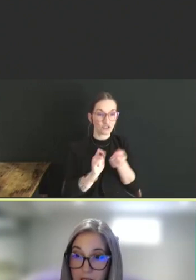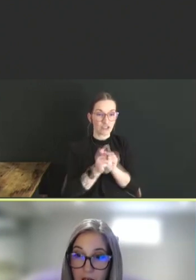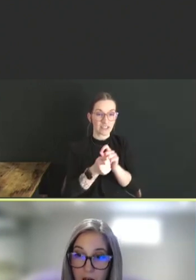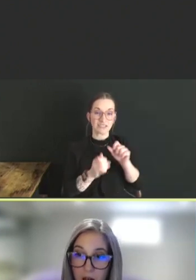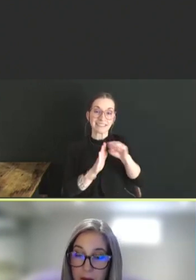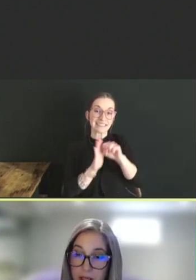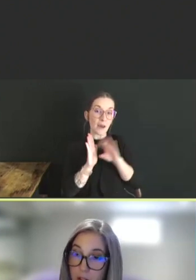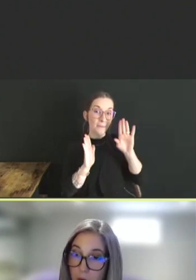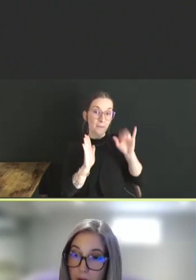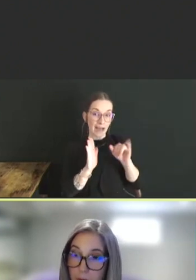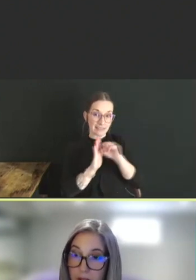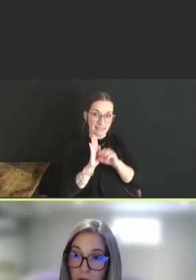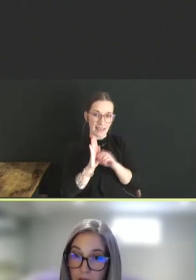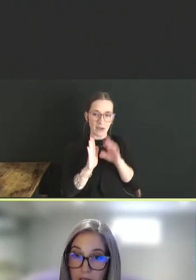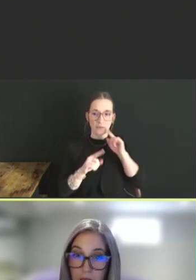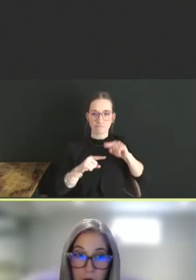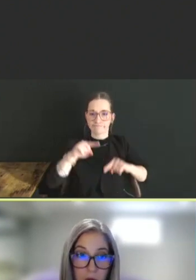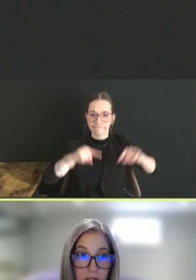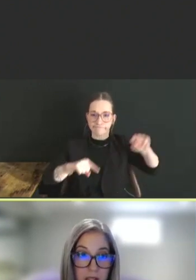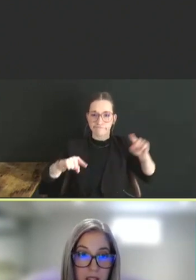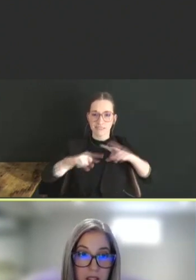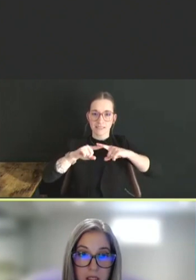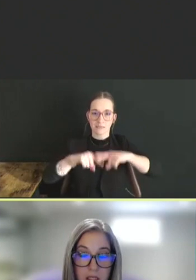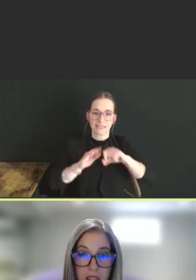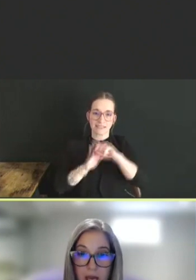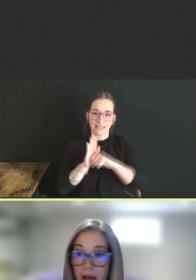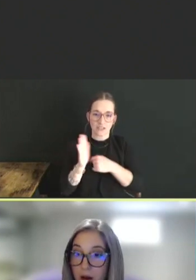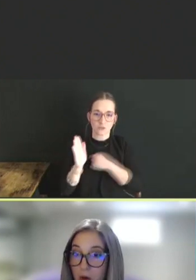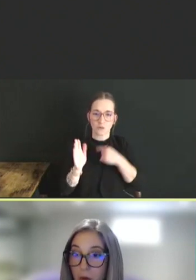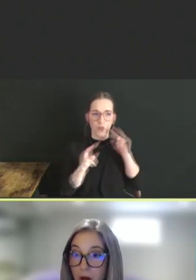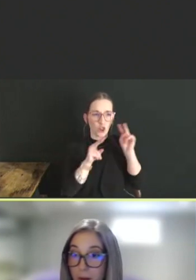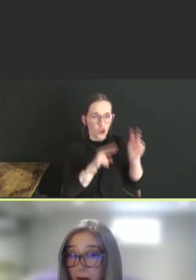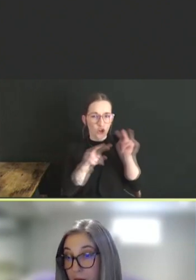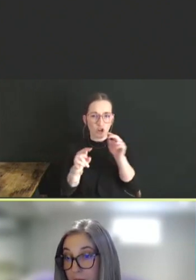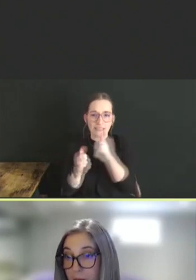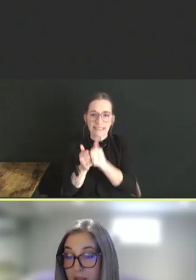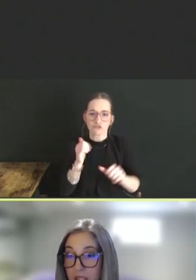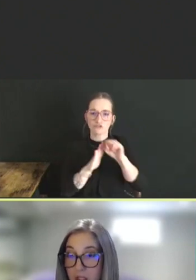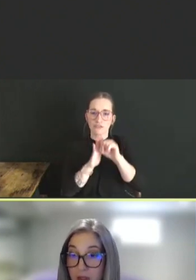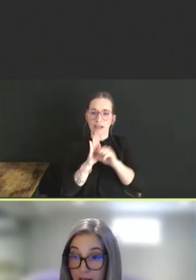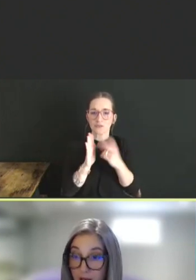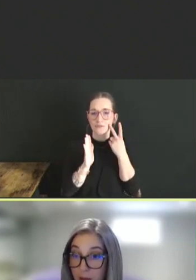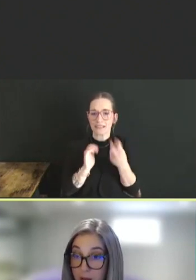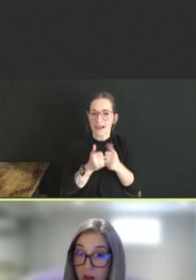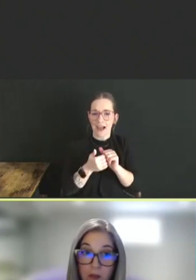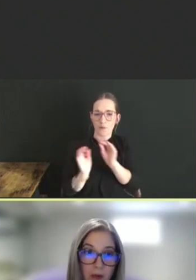And so, we'll be looking to the states to see how implementation then comes along from